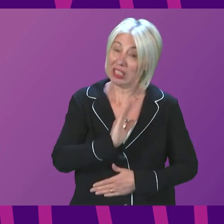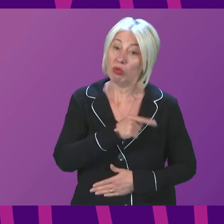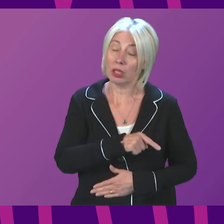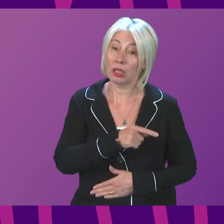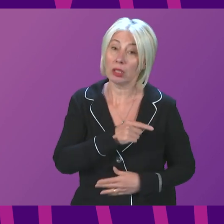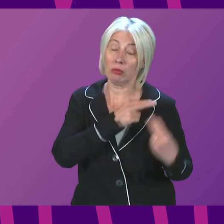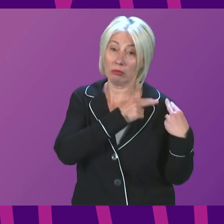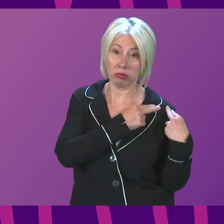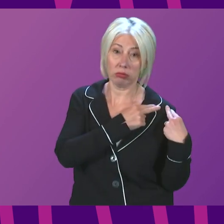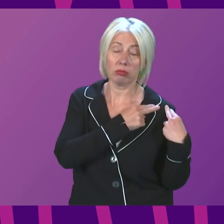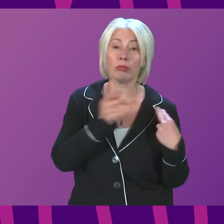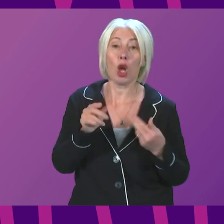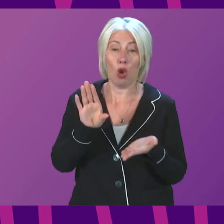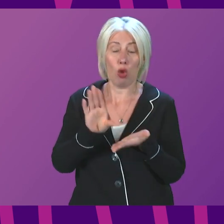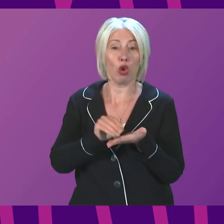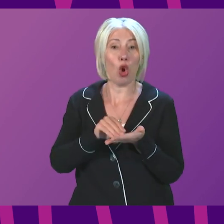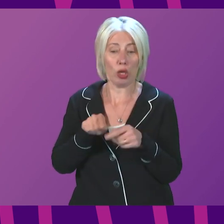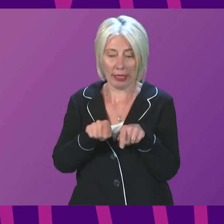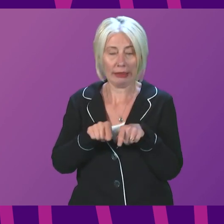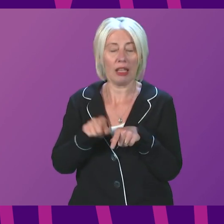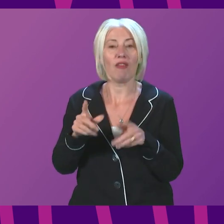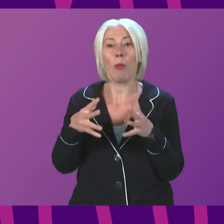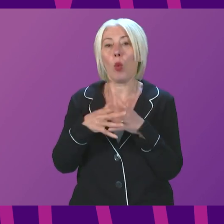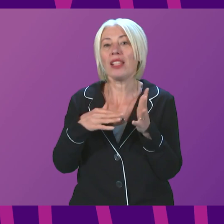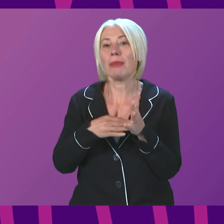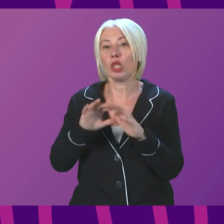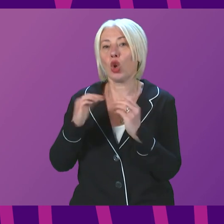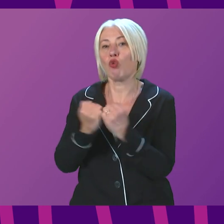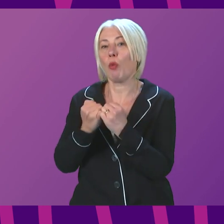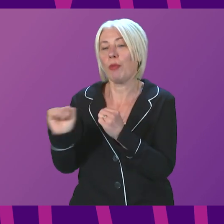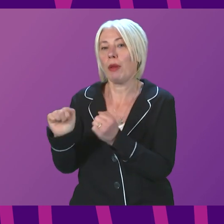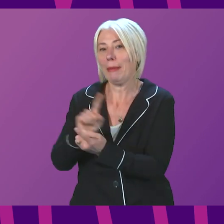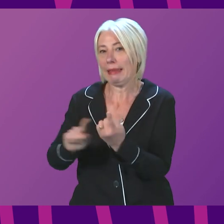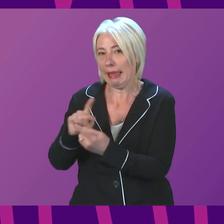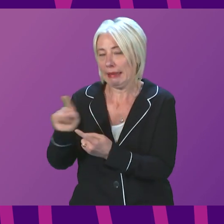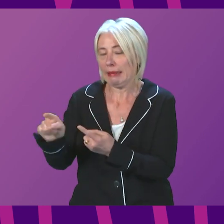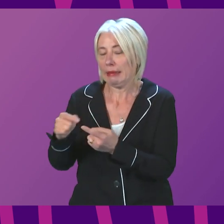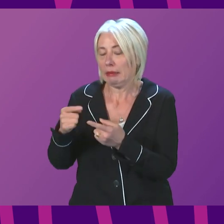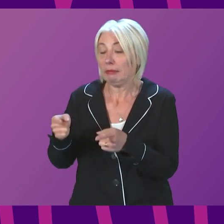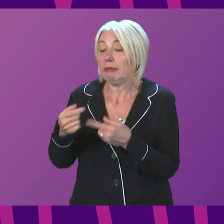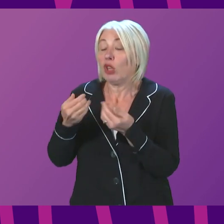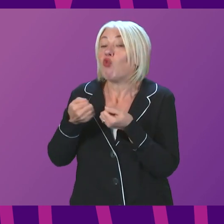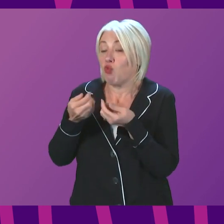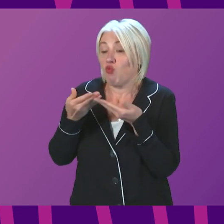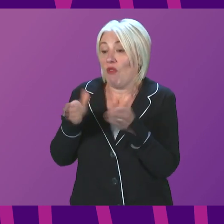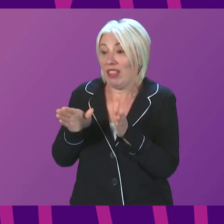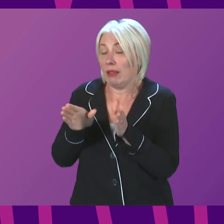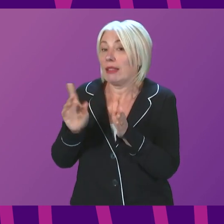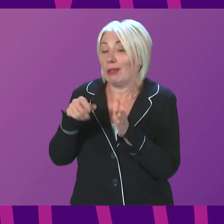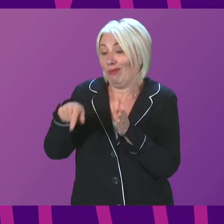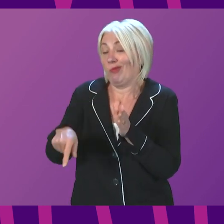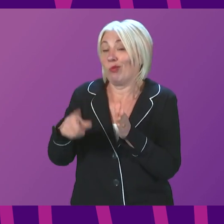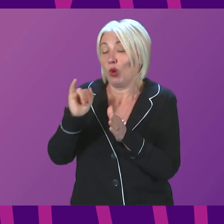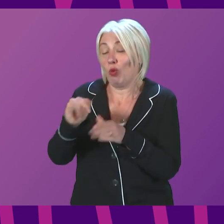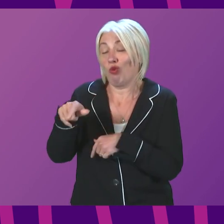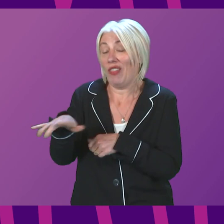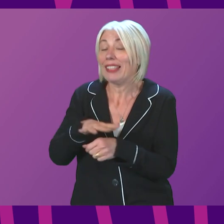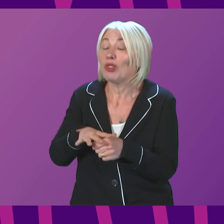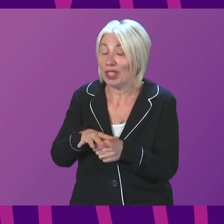The recording of the Westminster group meeting reveals part of what was wrong in that case.